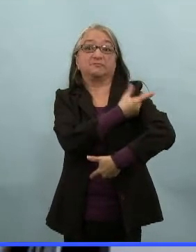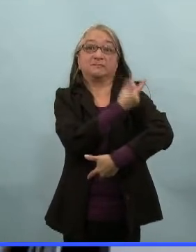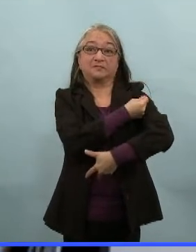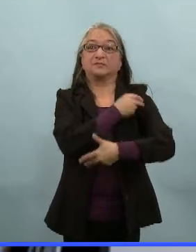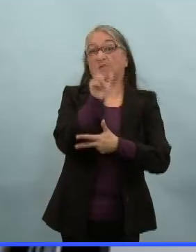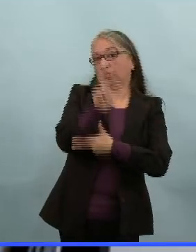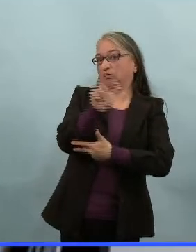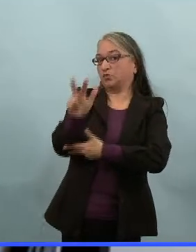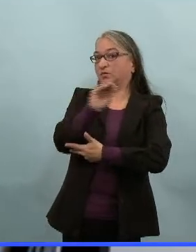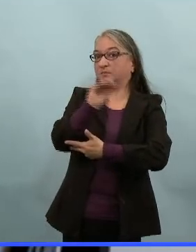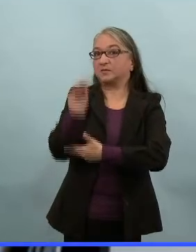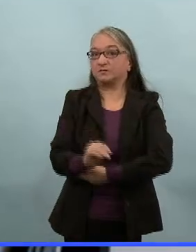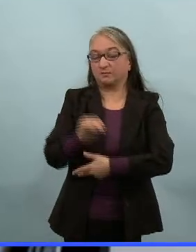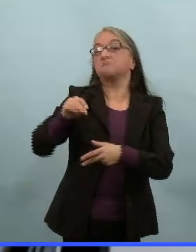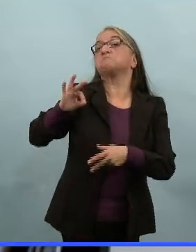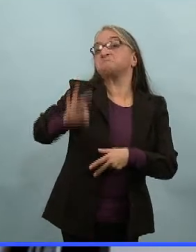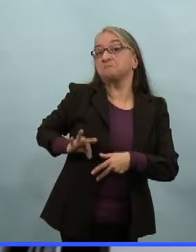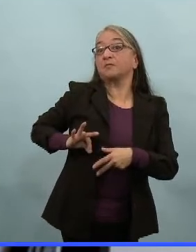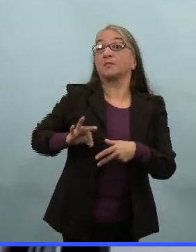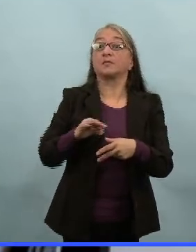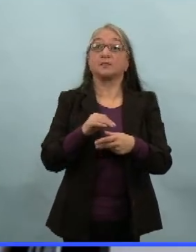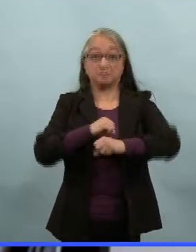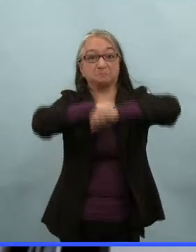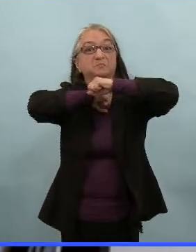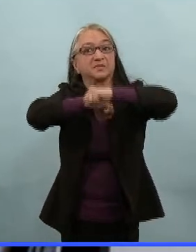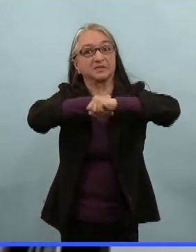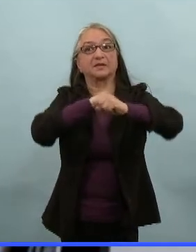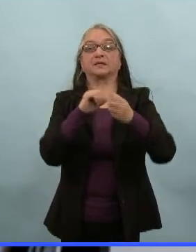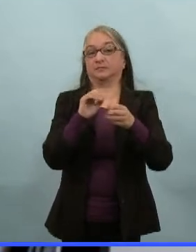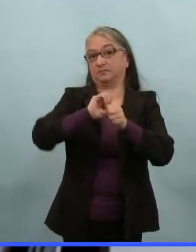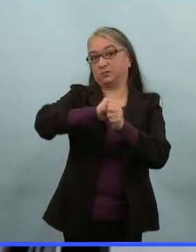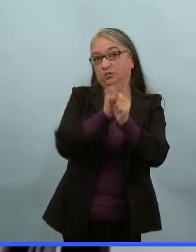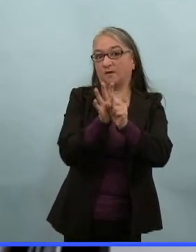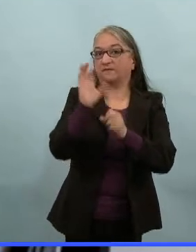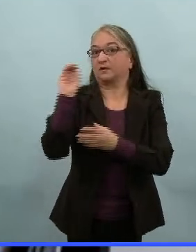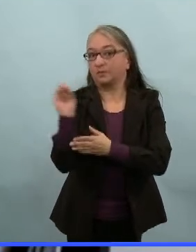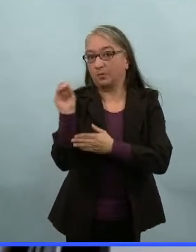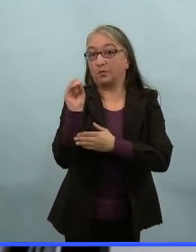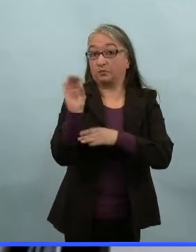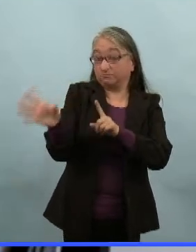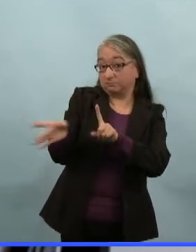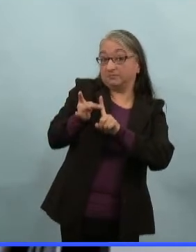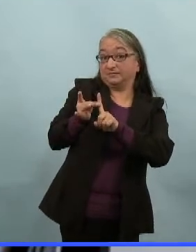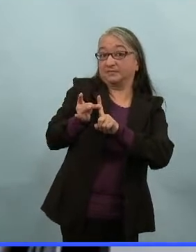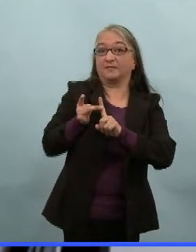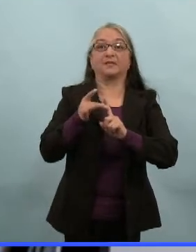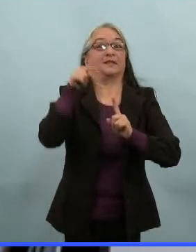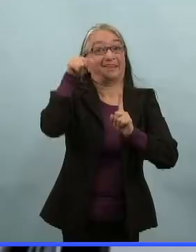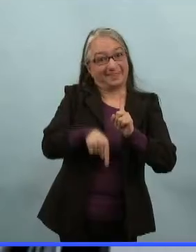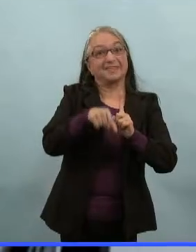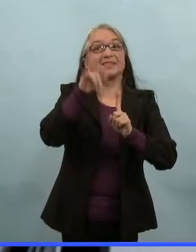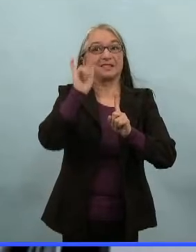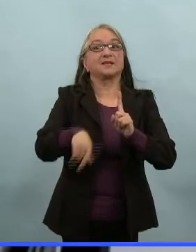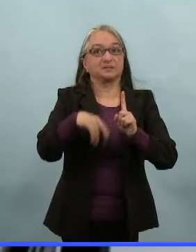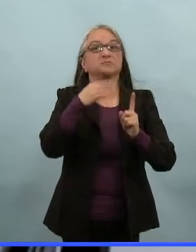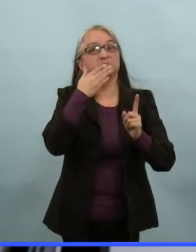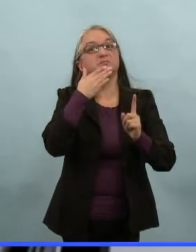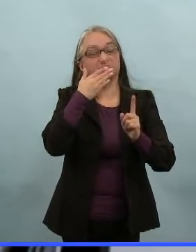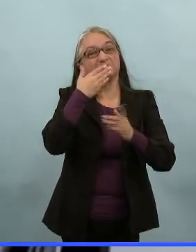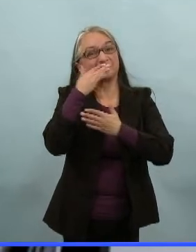omicron infection so this is where we see some of the bad news in ontario this has been even lower